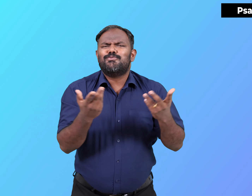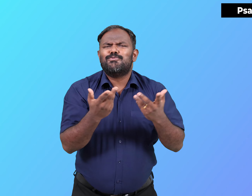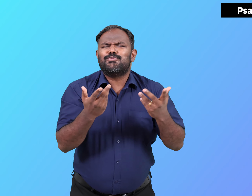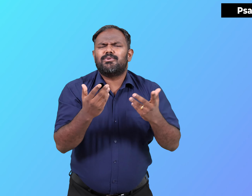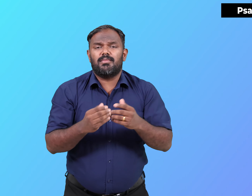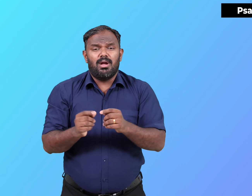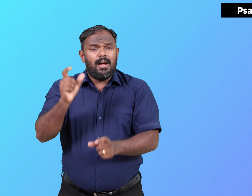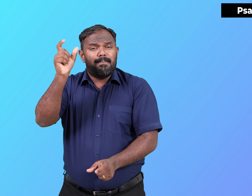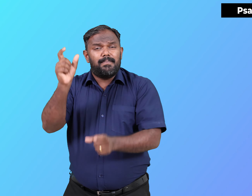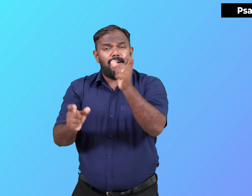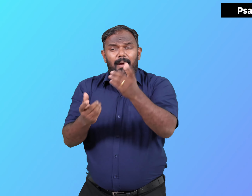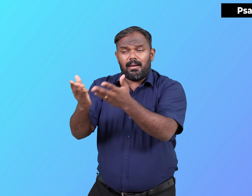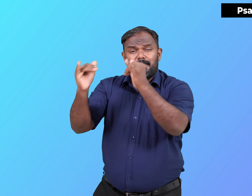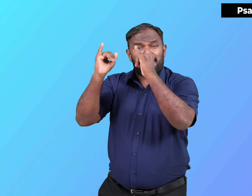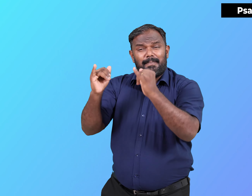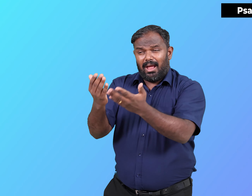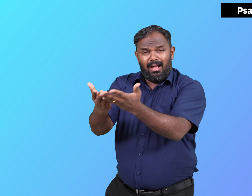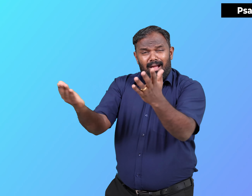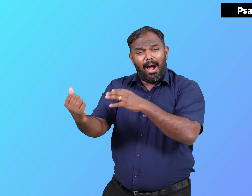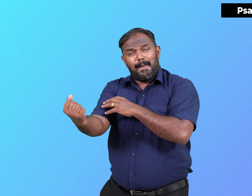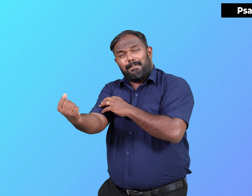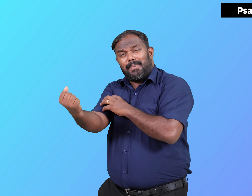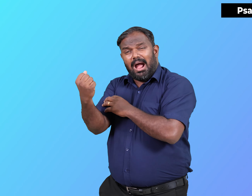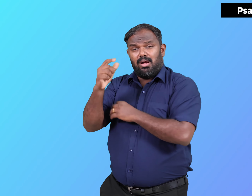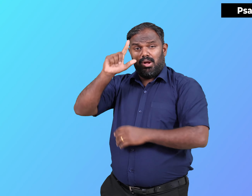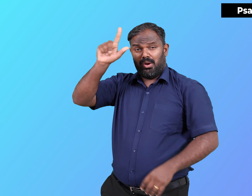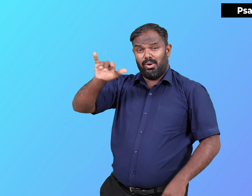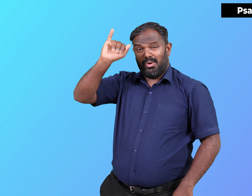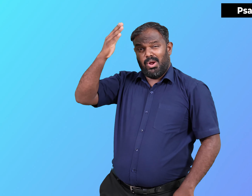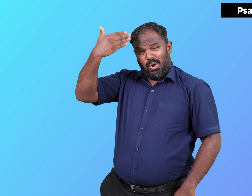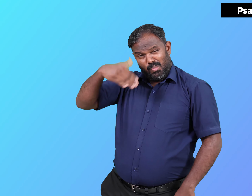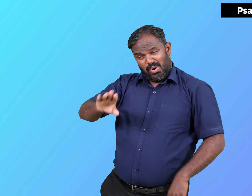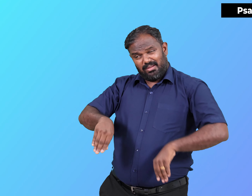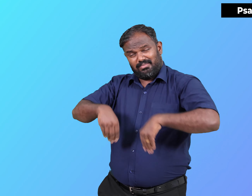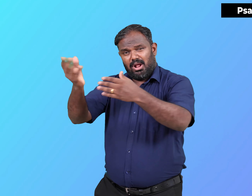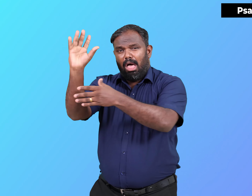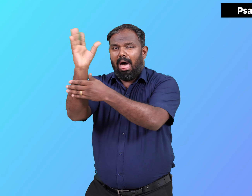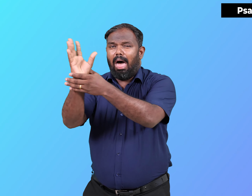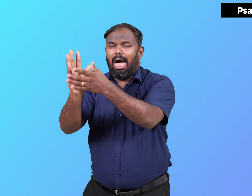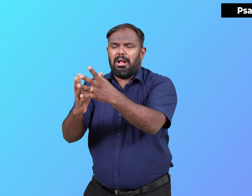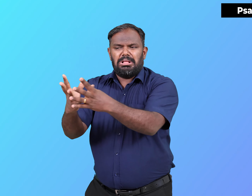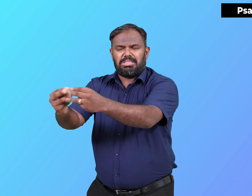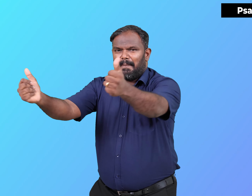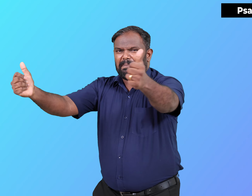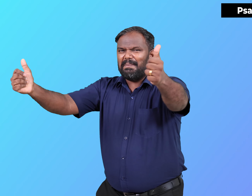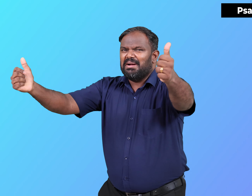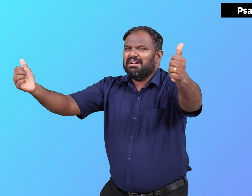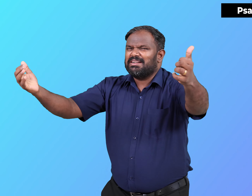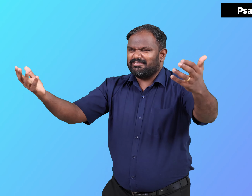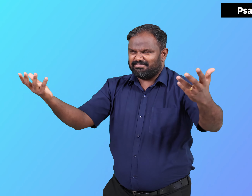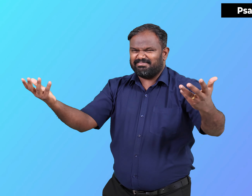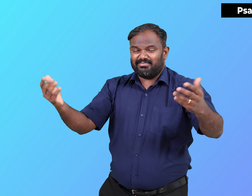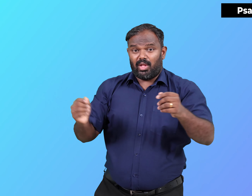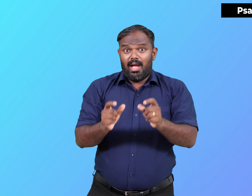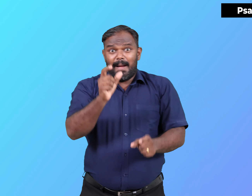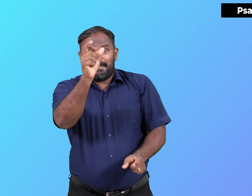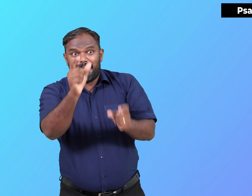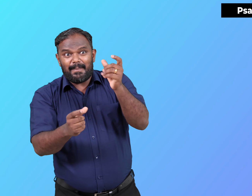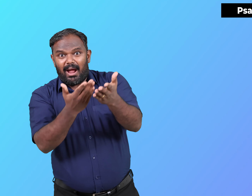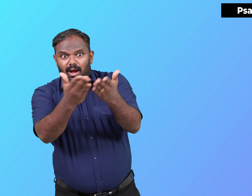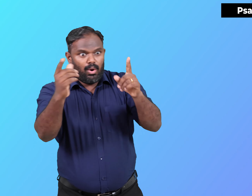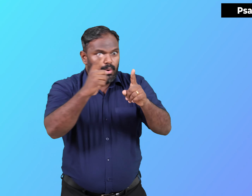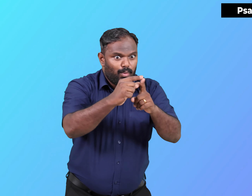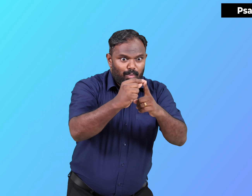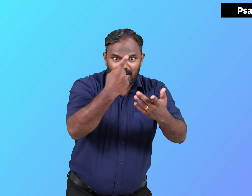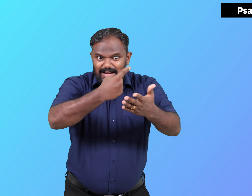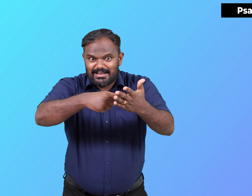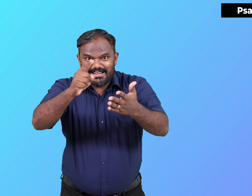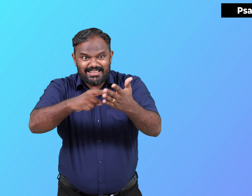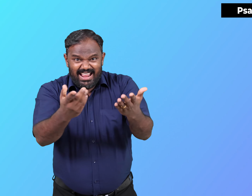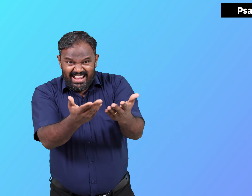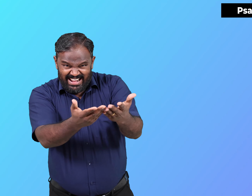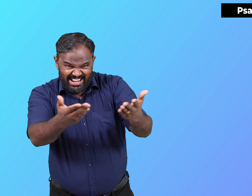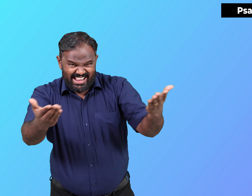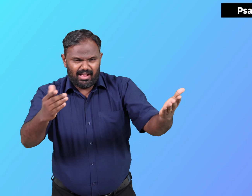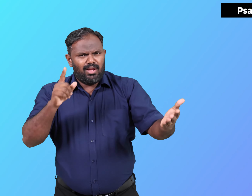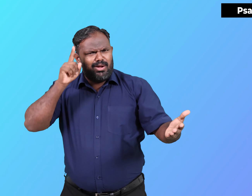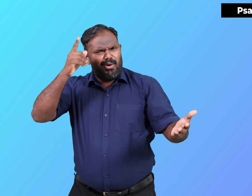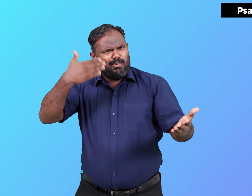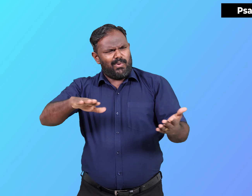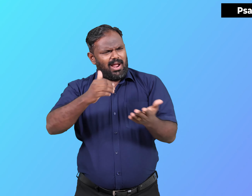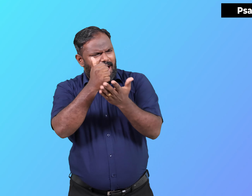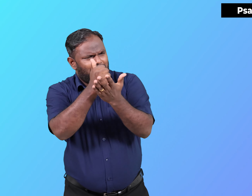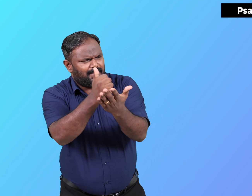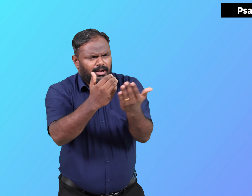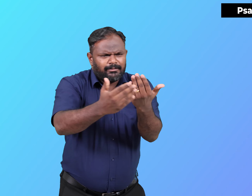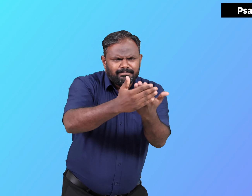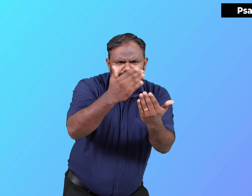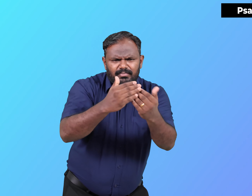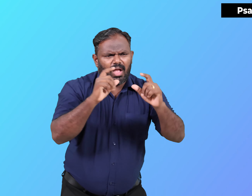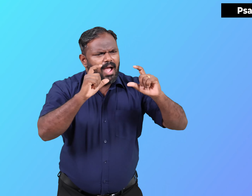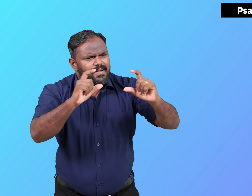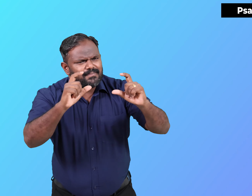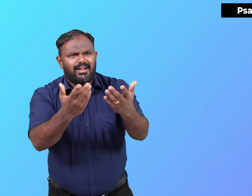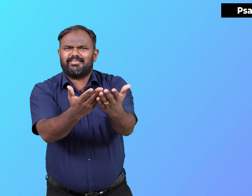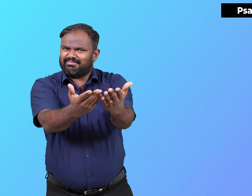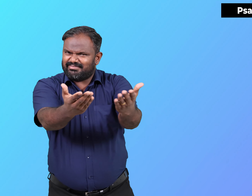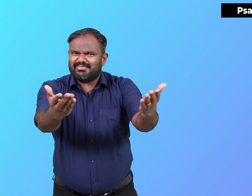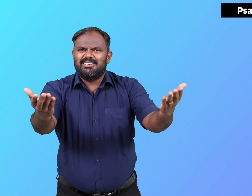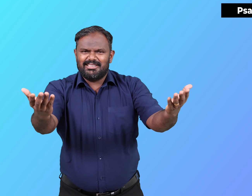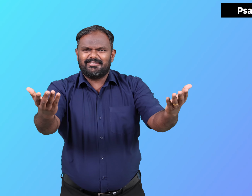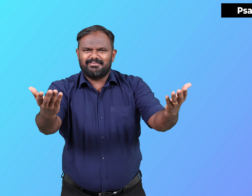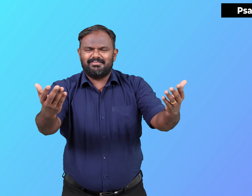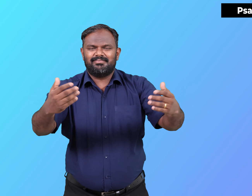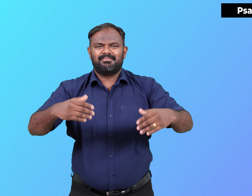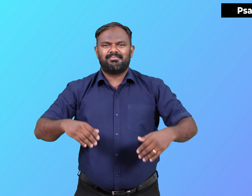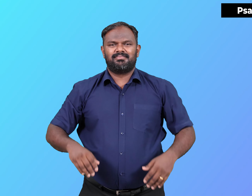Evil people will lose their power, but the LORD cares for those who are good.